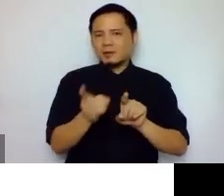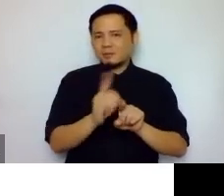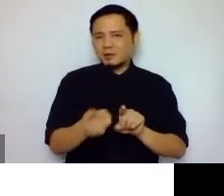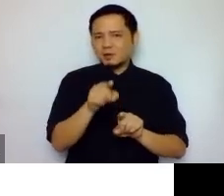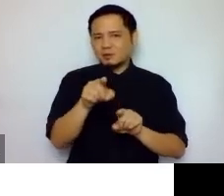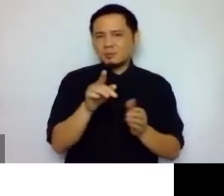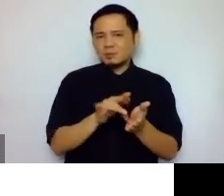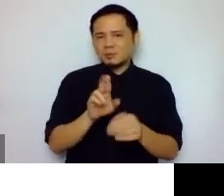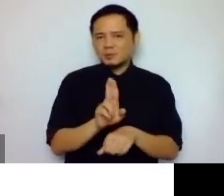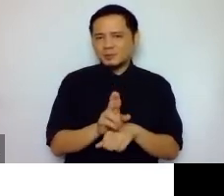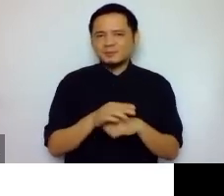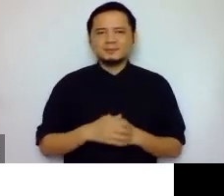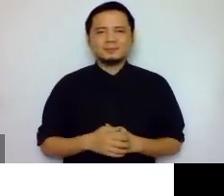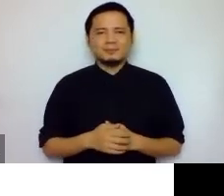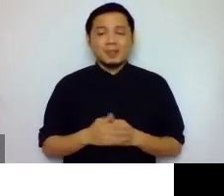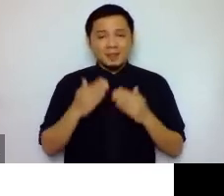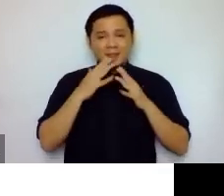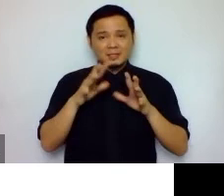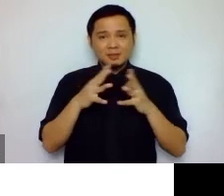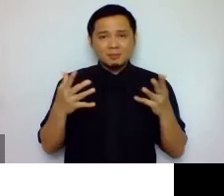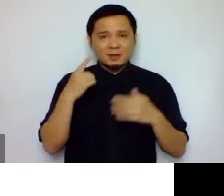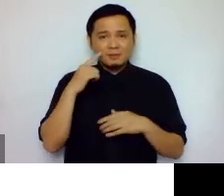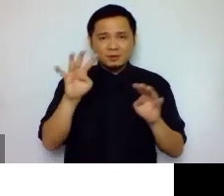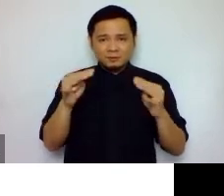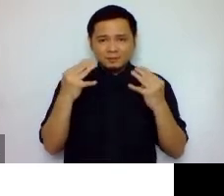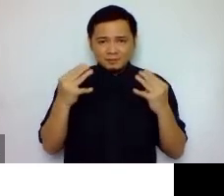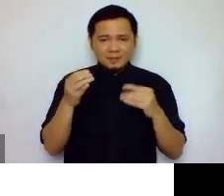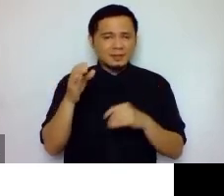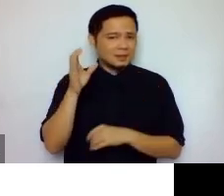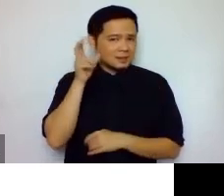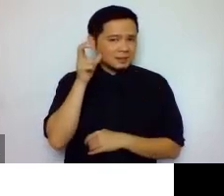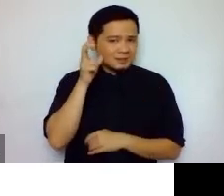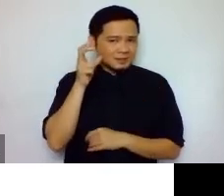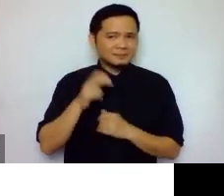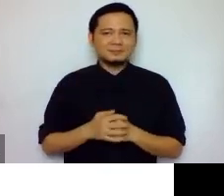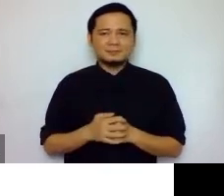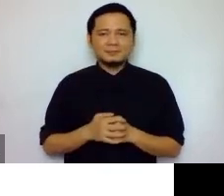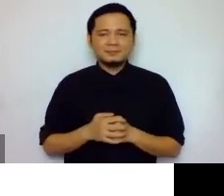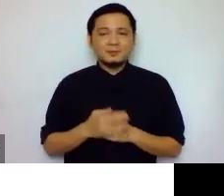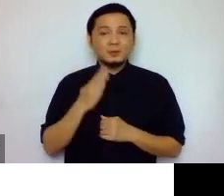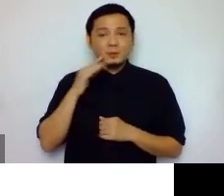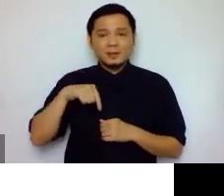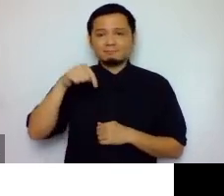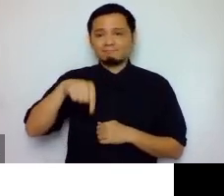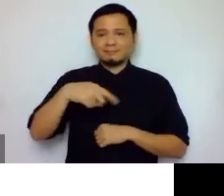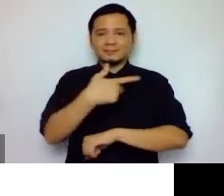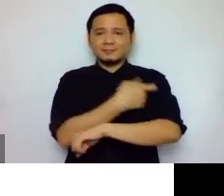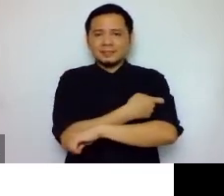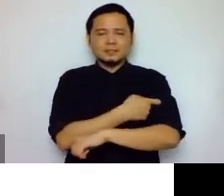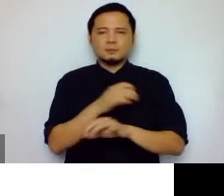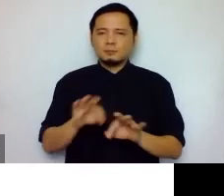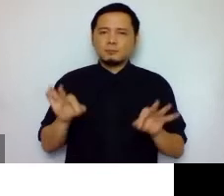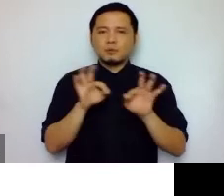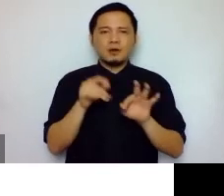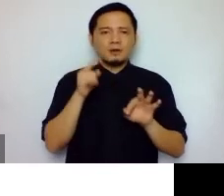So thank you for listening, this as you know vaccine is really our one shot at getting back the life we so long for.